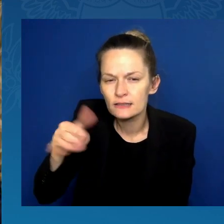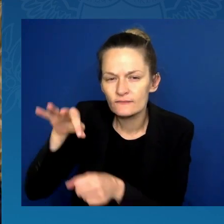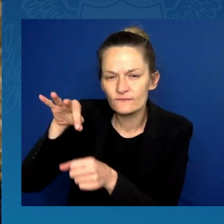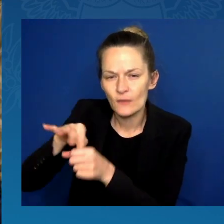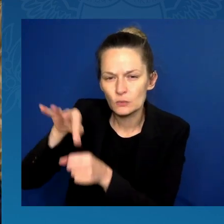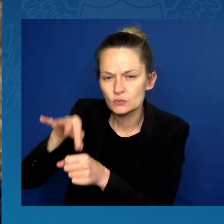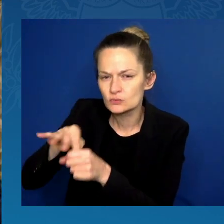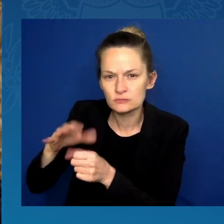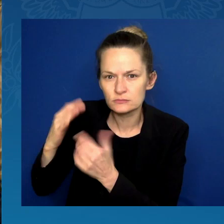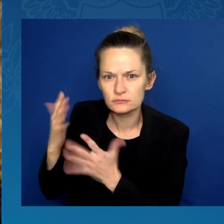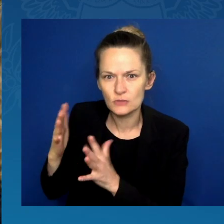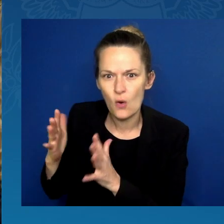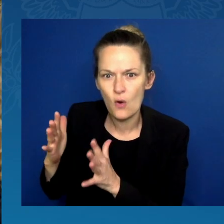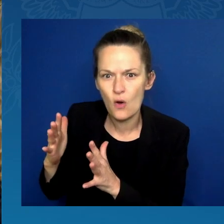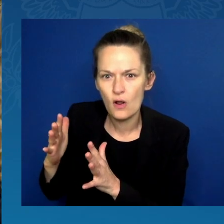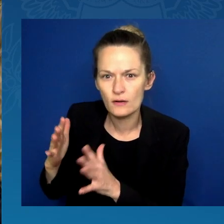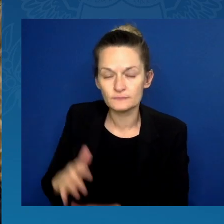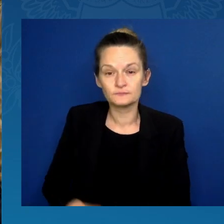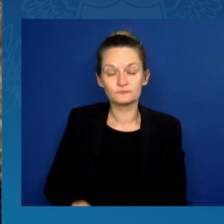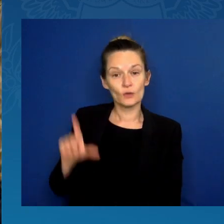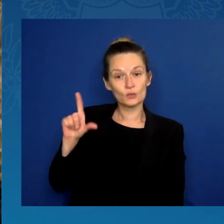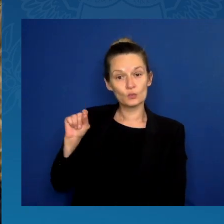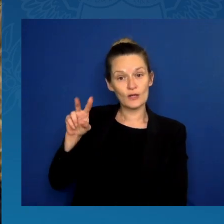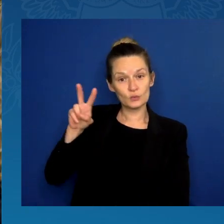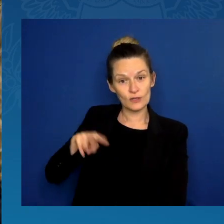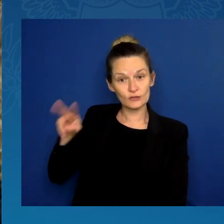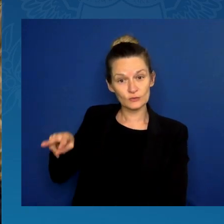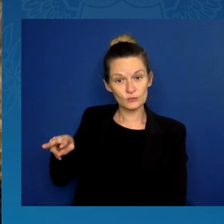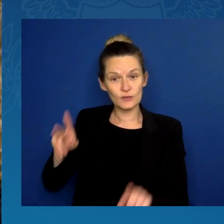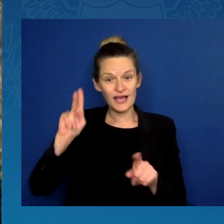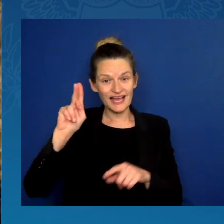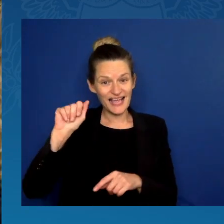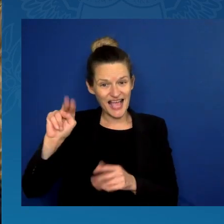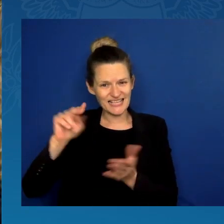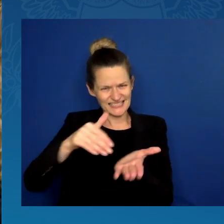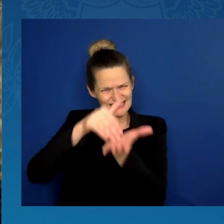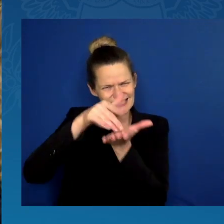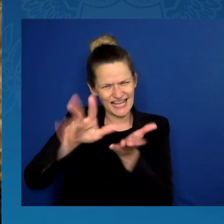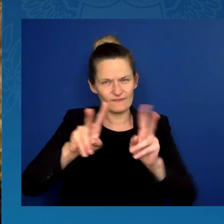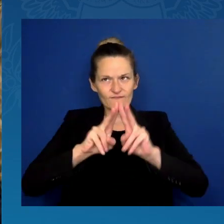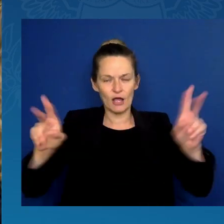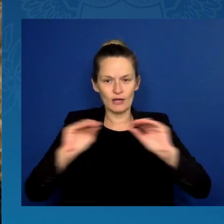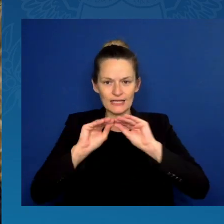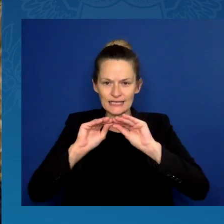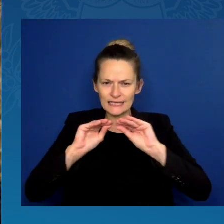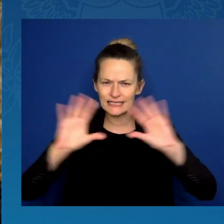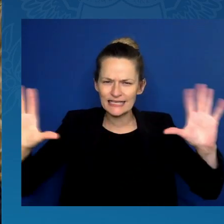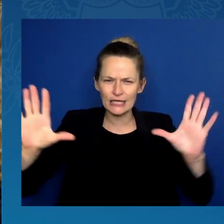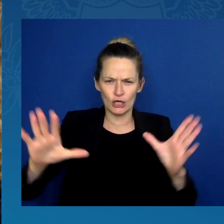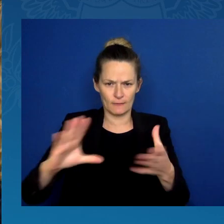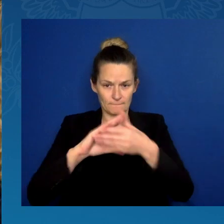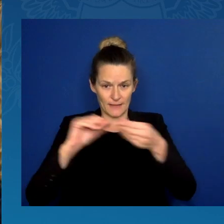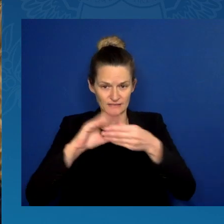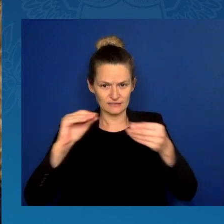Kansans sent clear message by defeating the amendment and showed the rest of the country